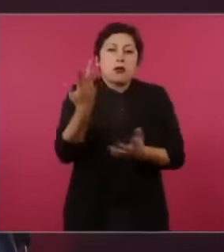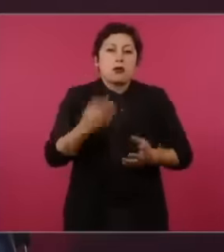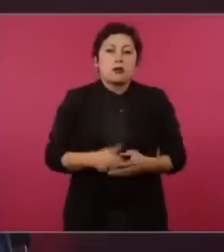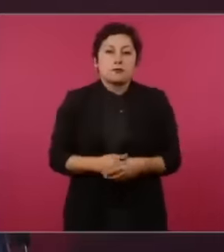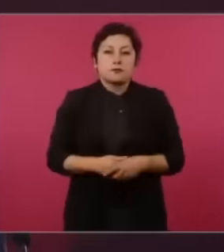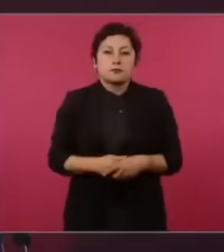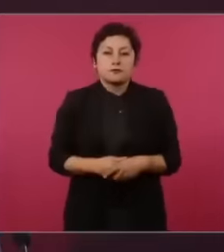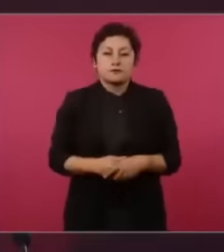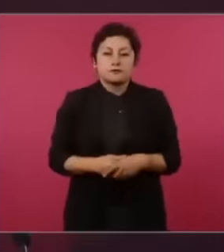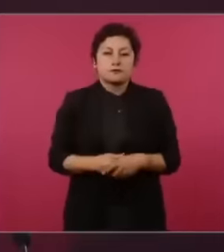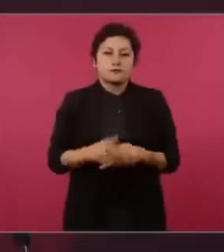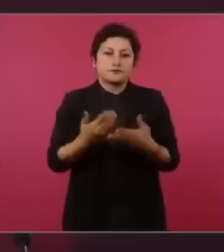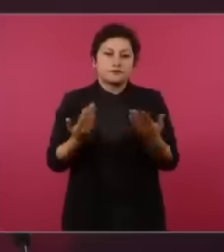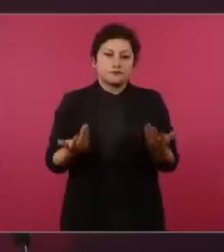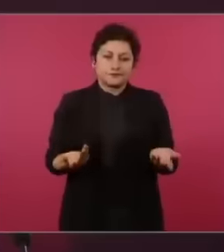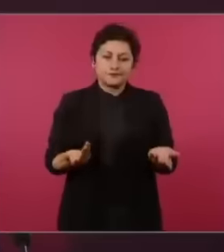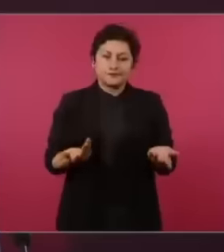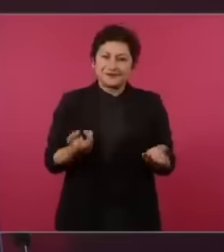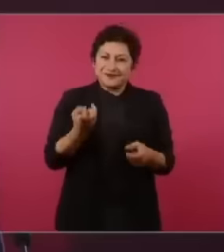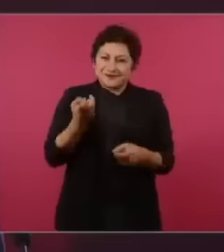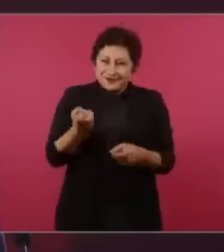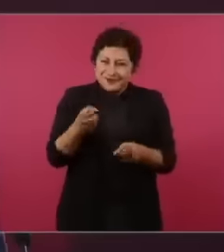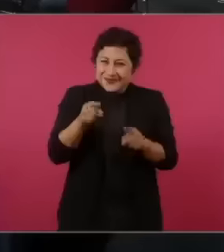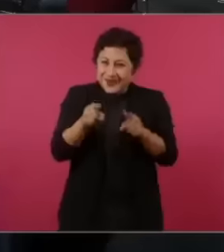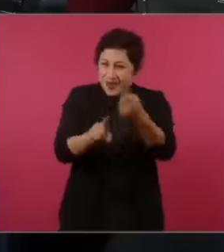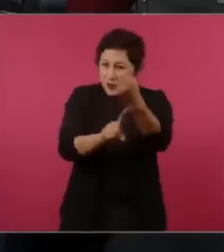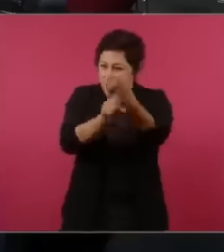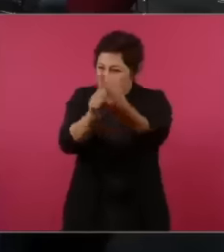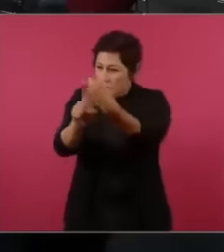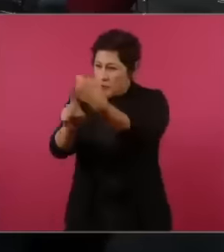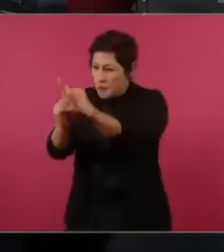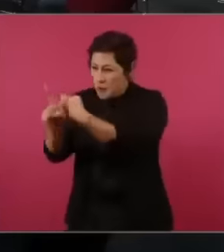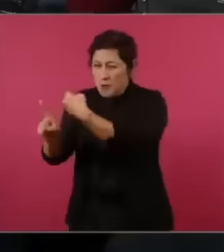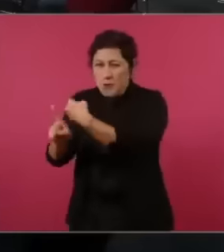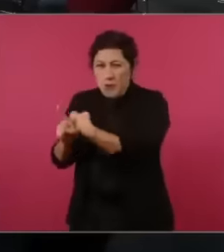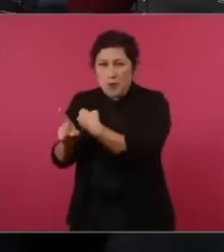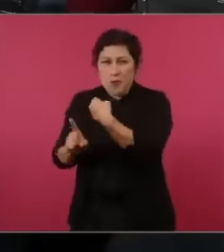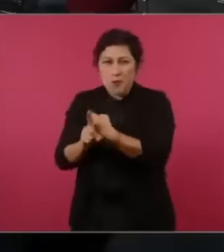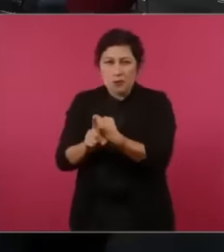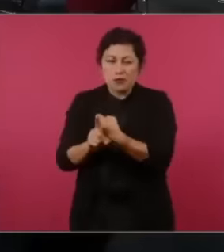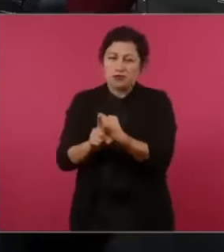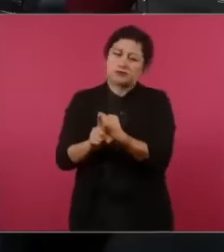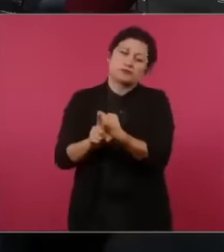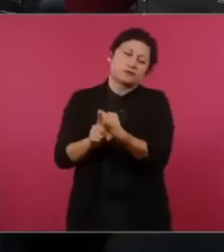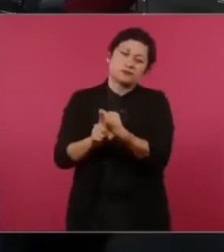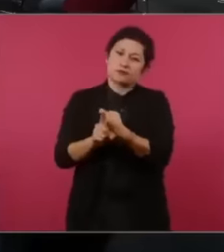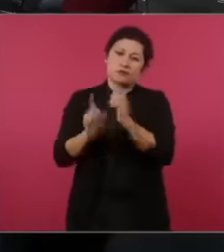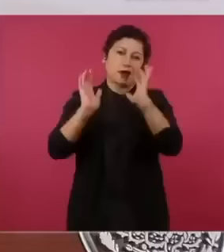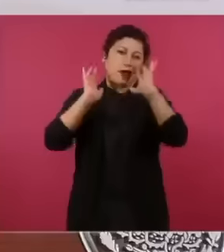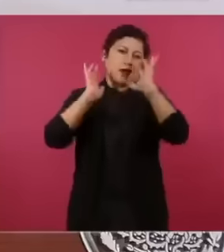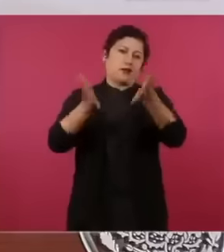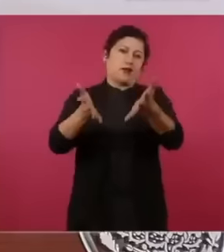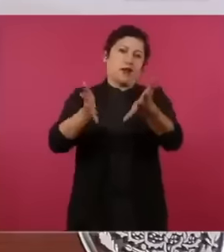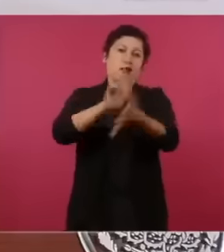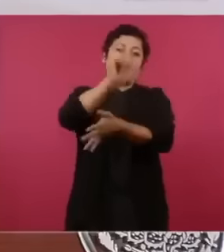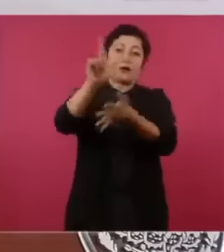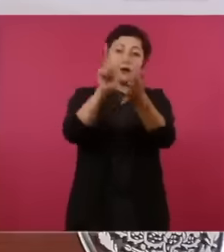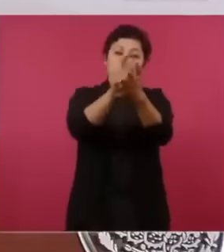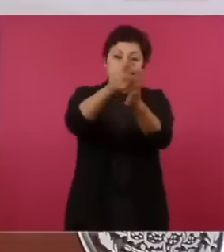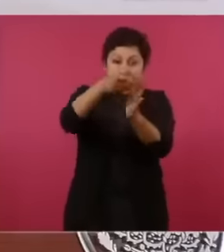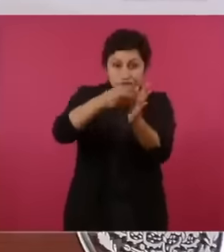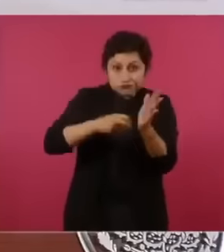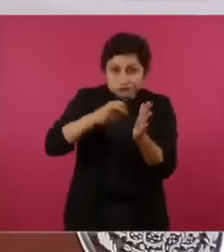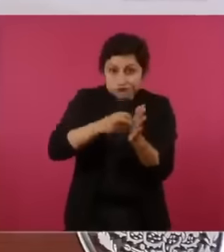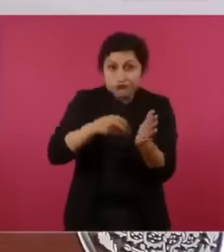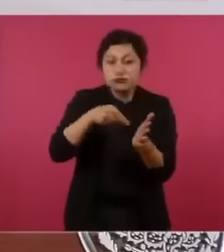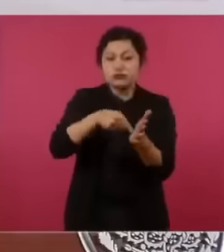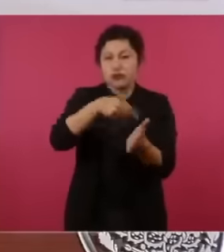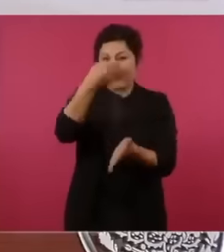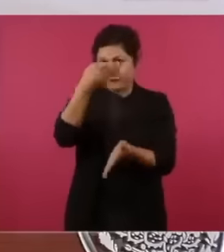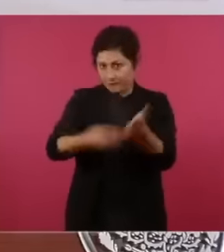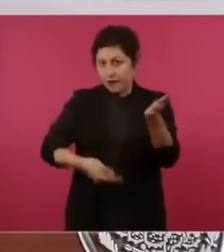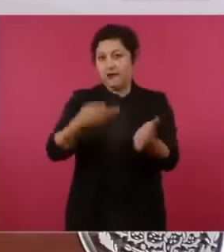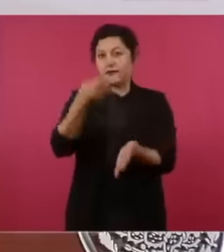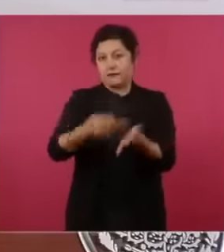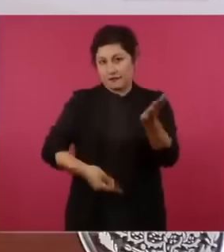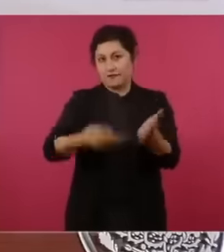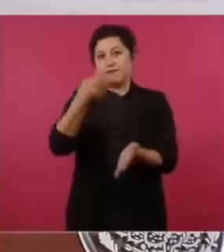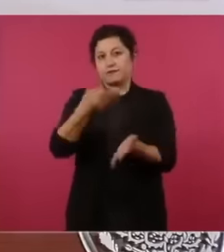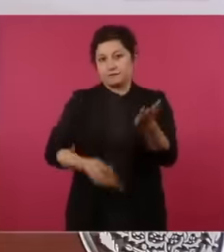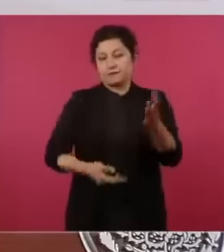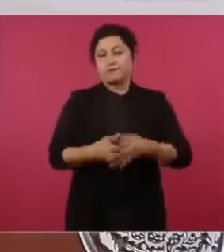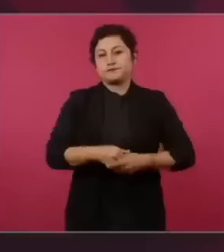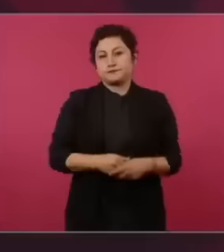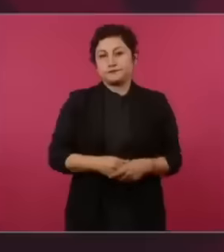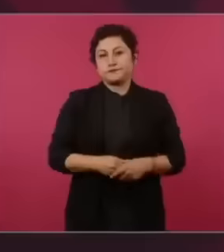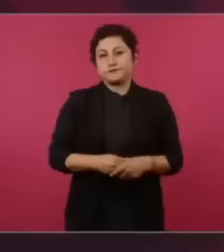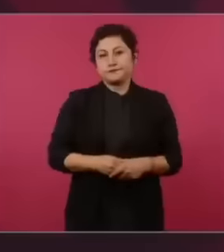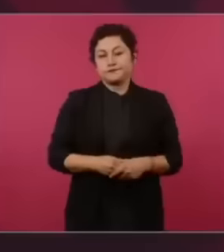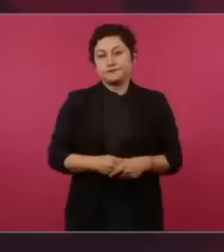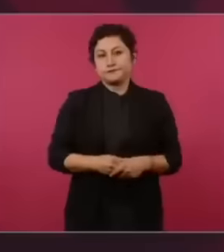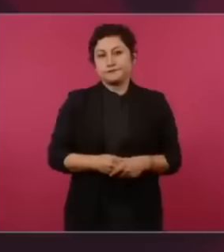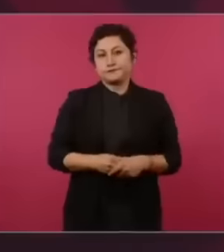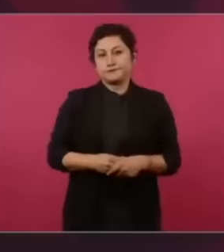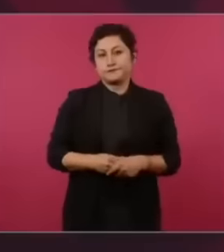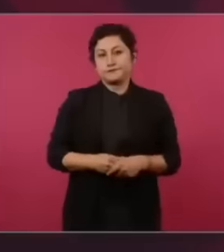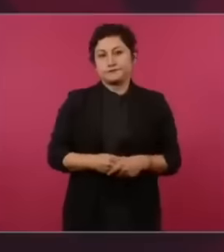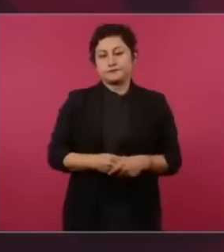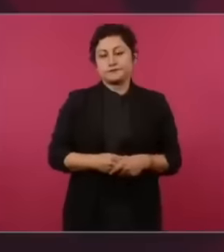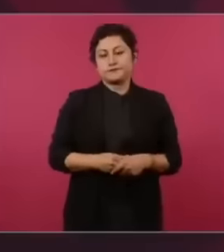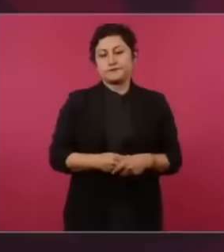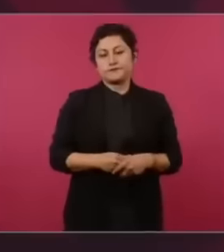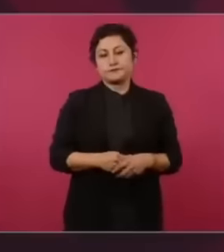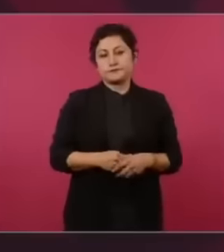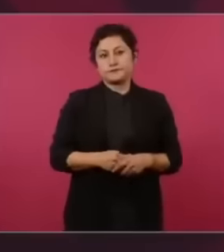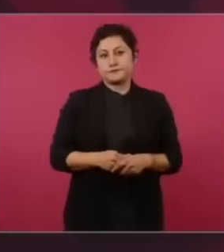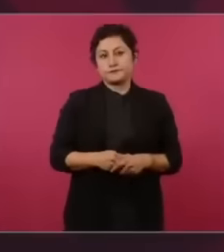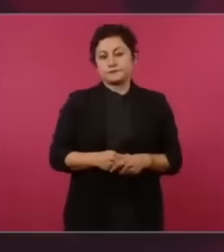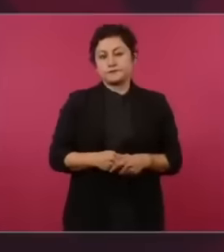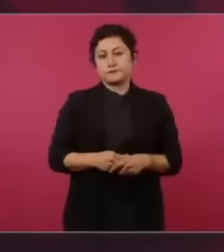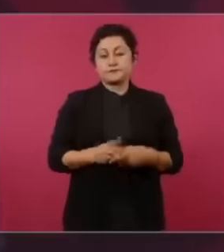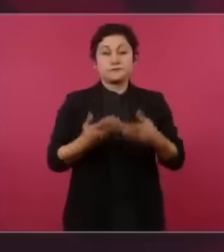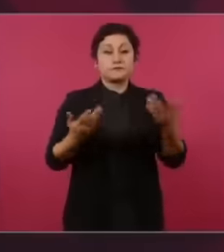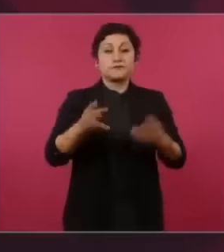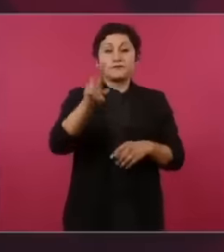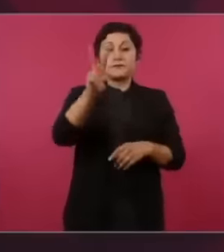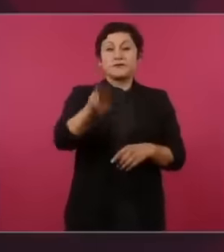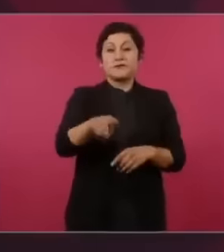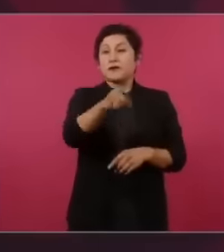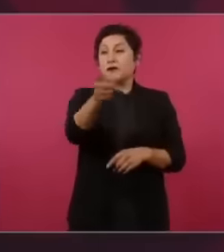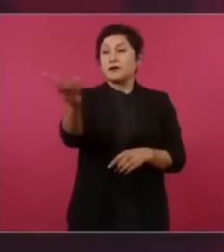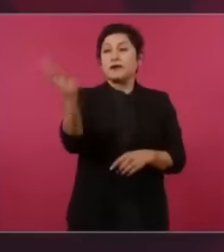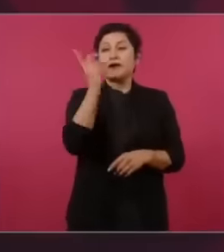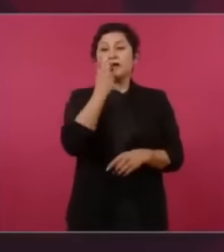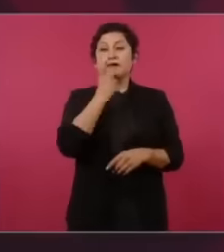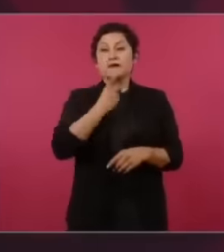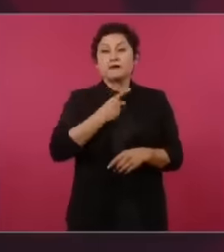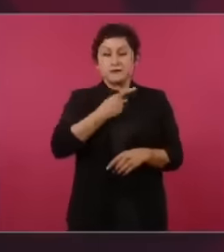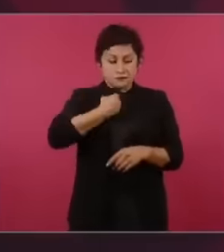So reform of the judiciary is important and this is not revenge or anything.